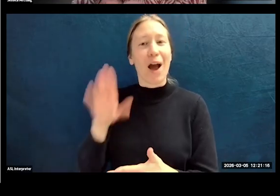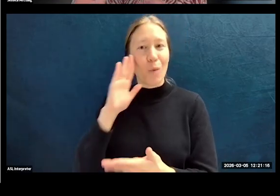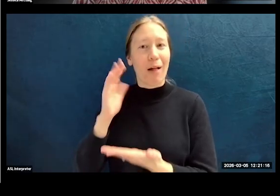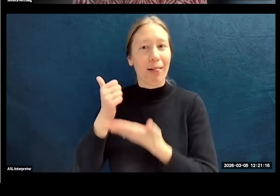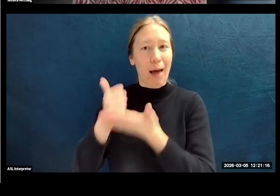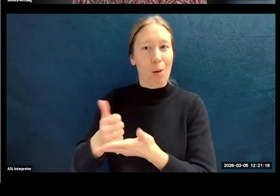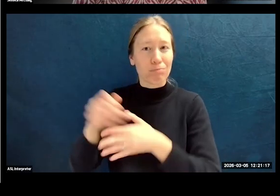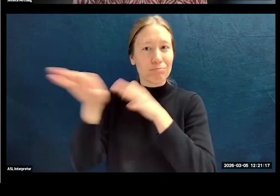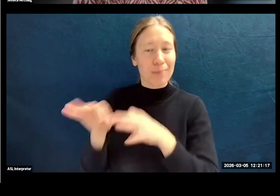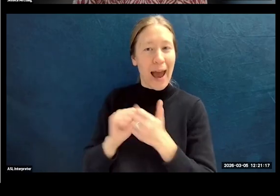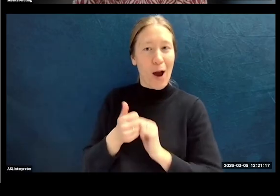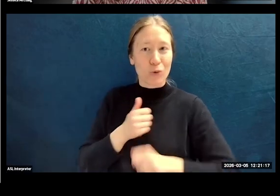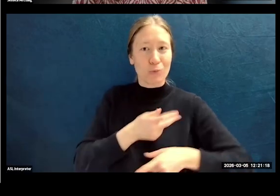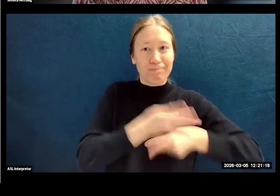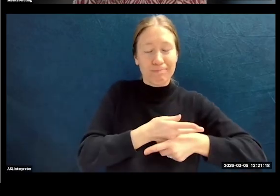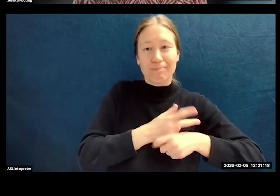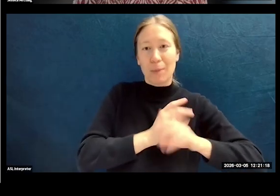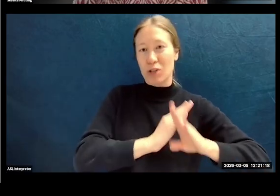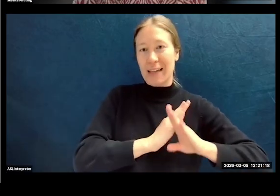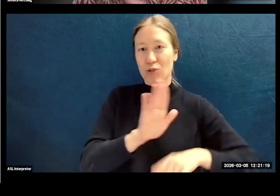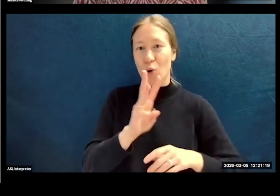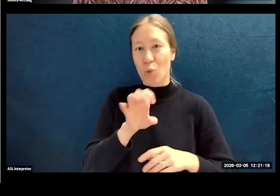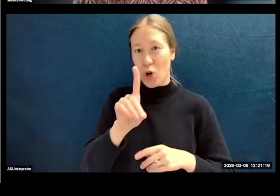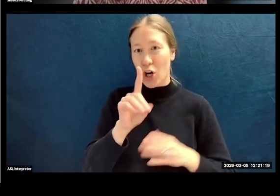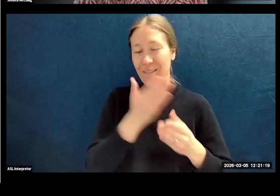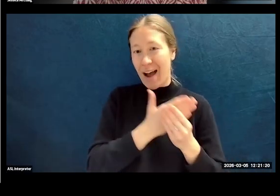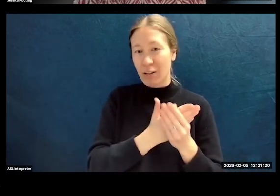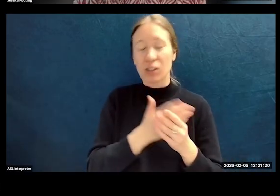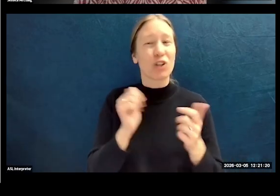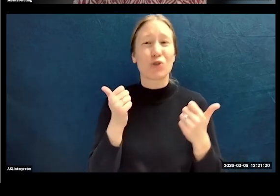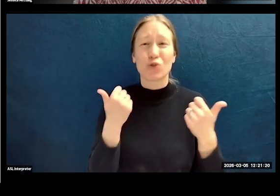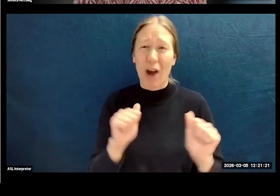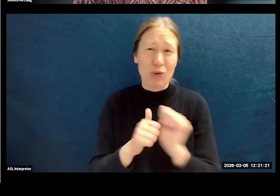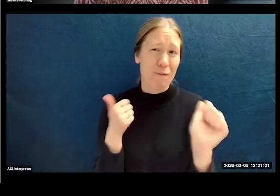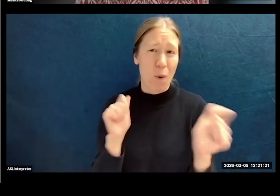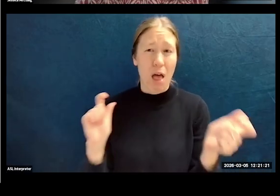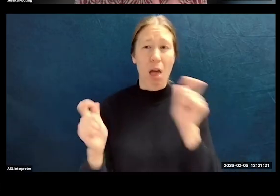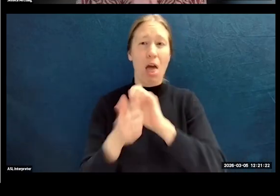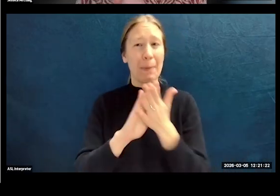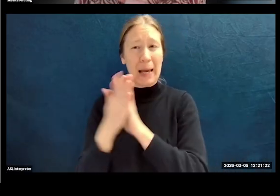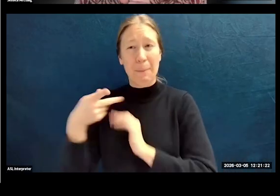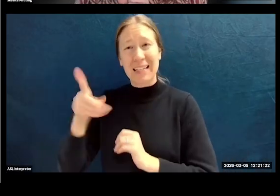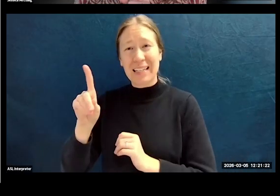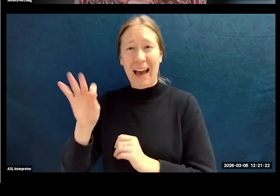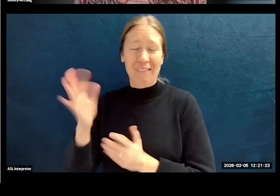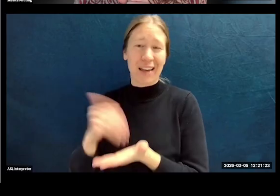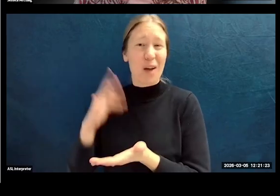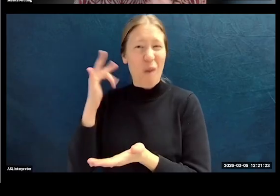But try not to convert it back into PDF, because again, you might lose all of that work that you've just done. So, that is the recommended workaround.